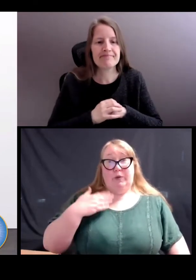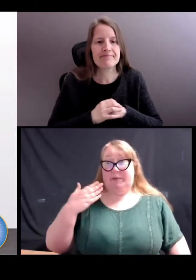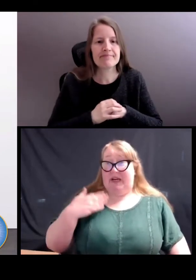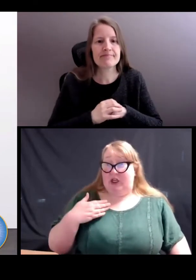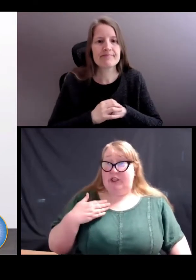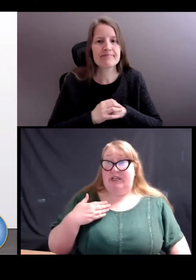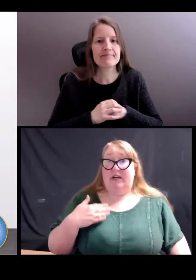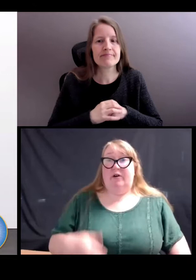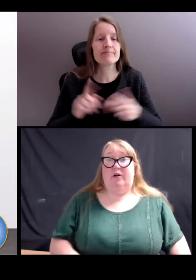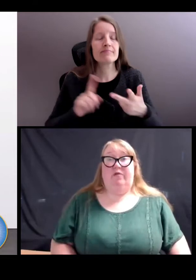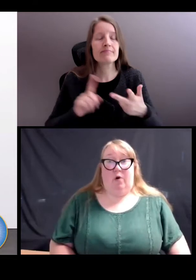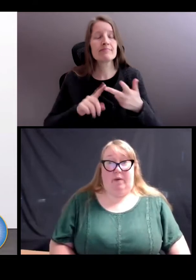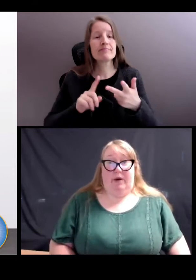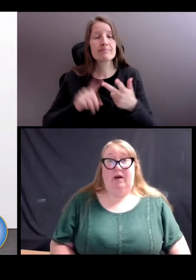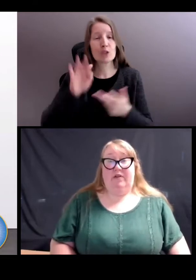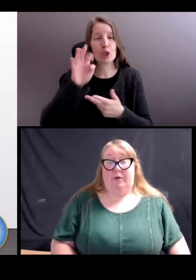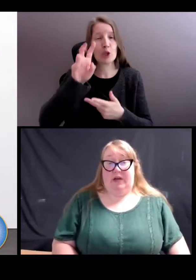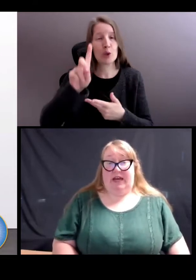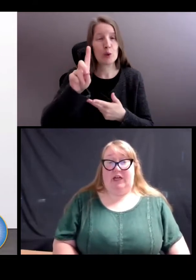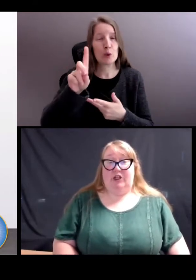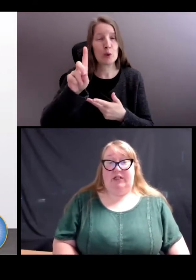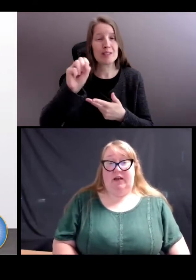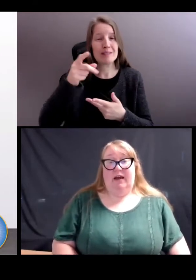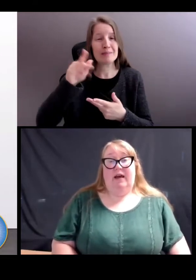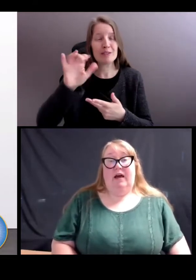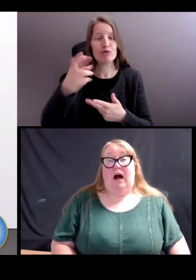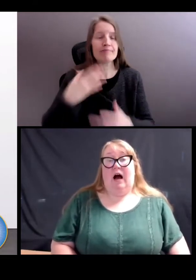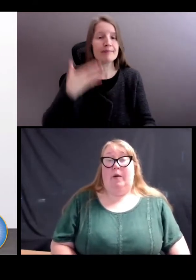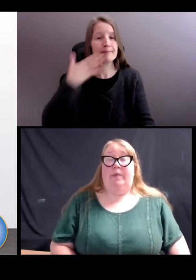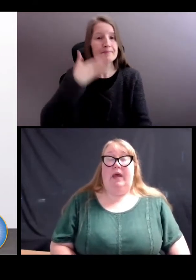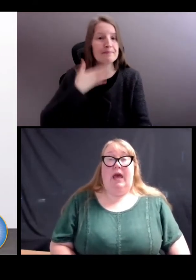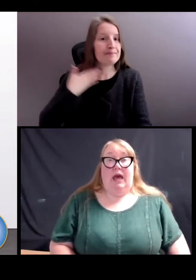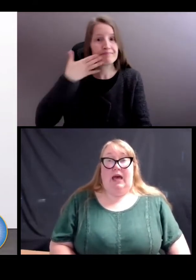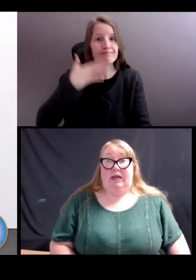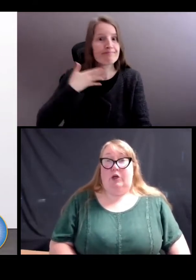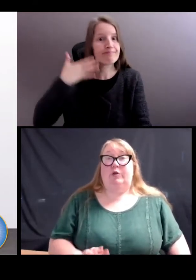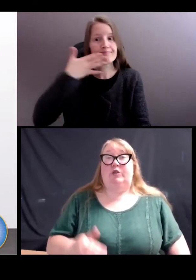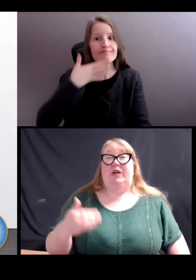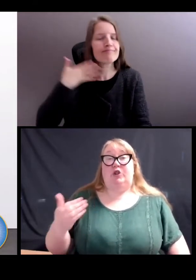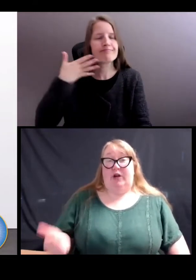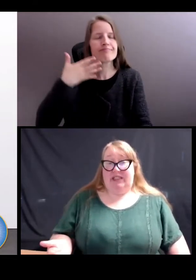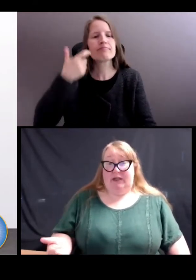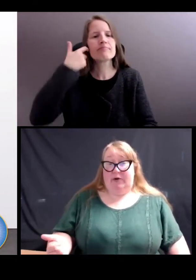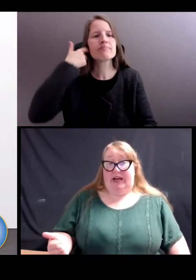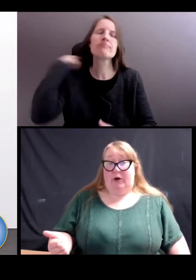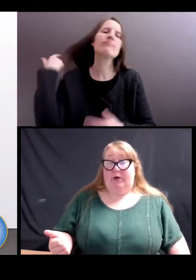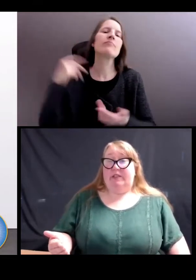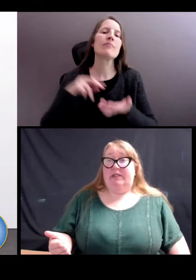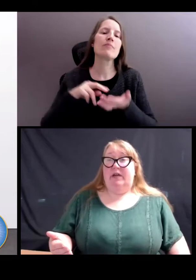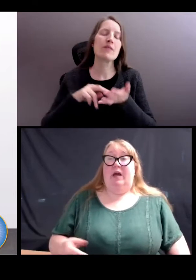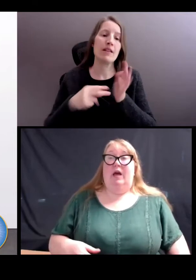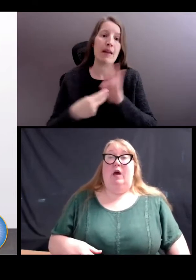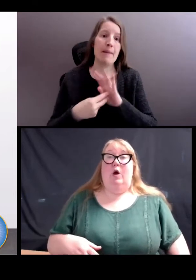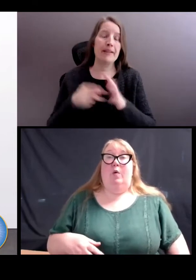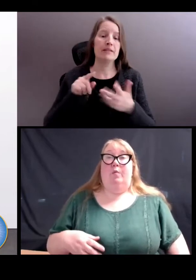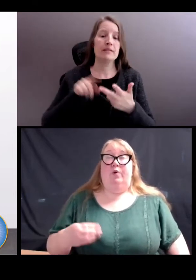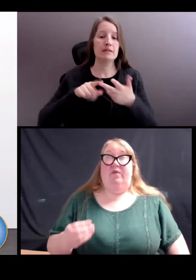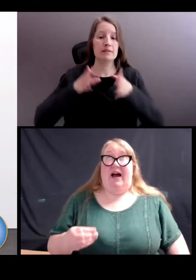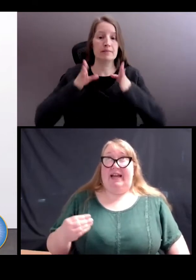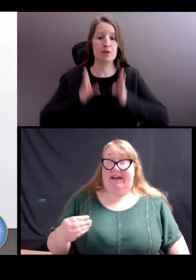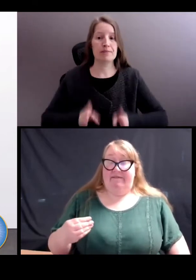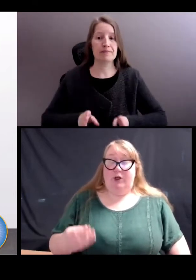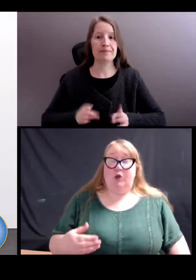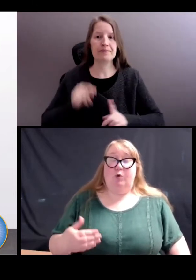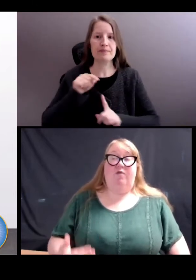Cued speech is another form of communication, cued speech transliterators provide a visual